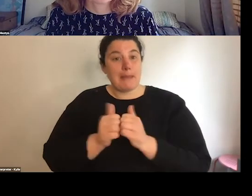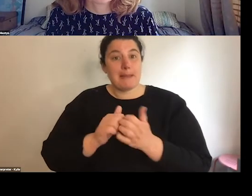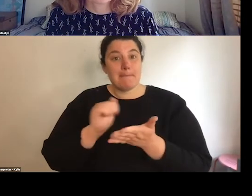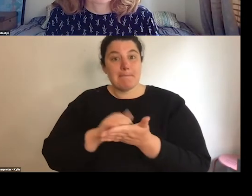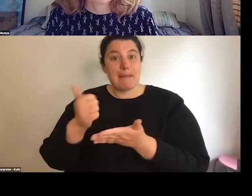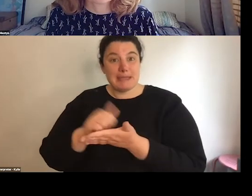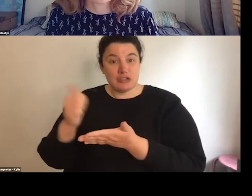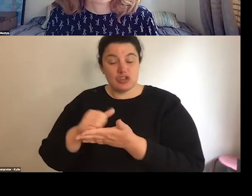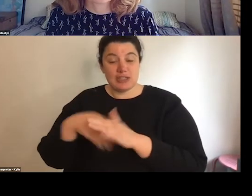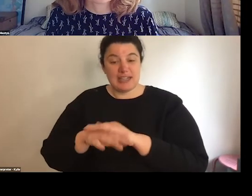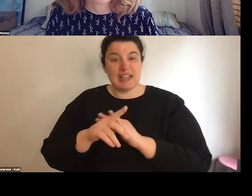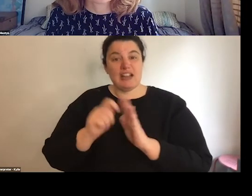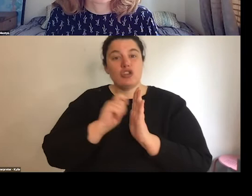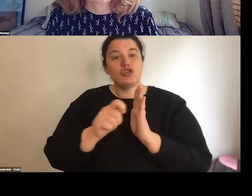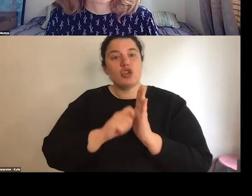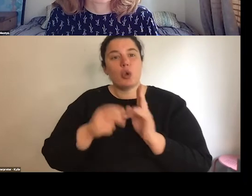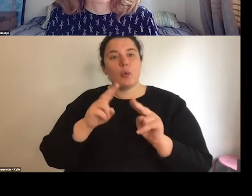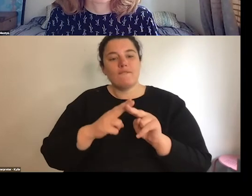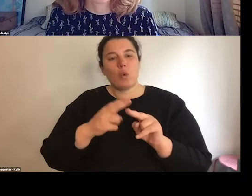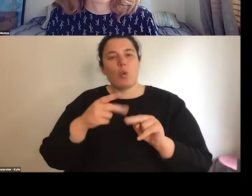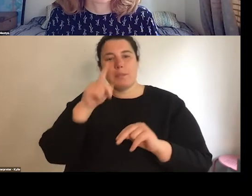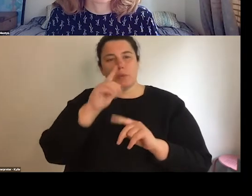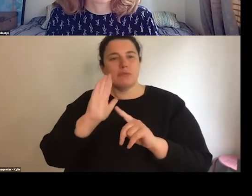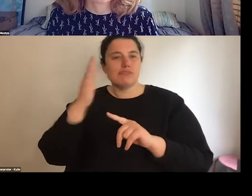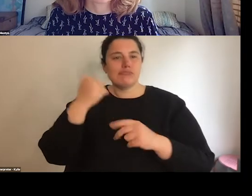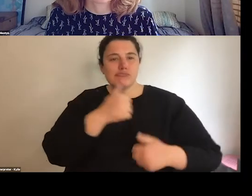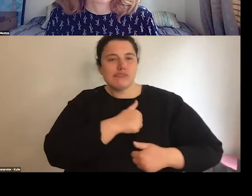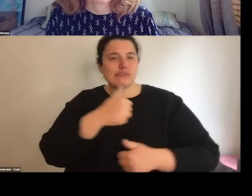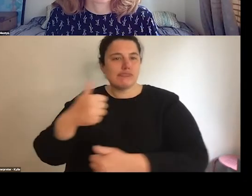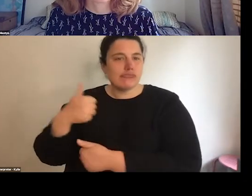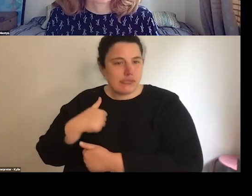for veterans and defence military medicine